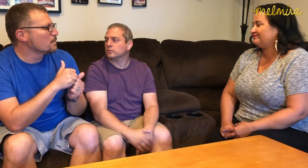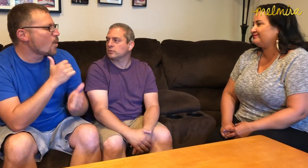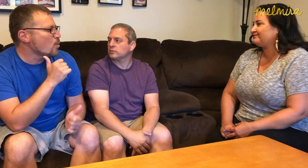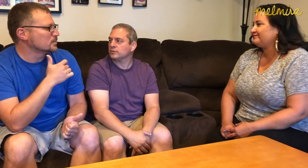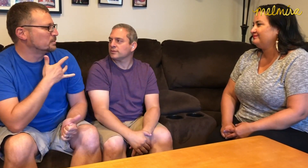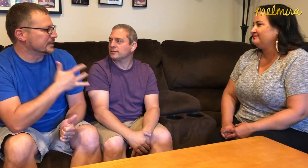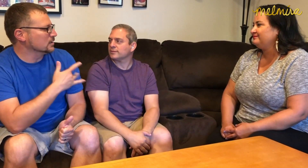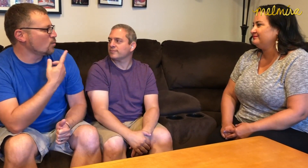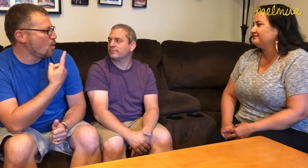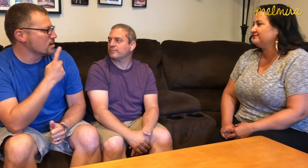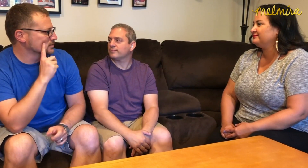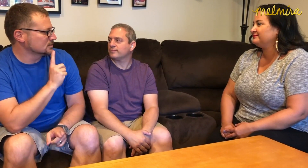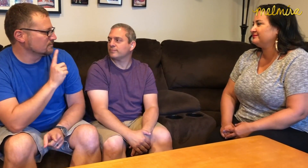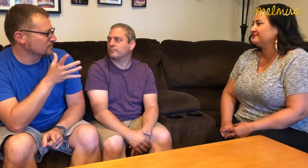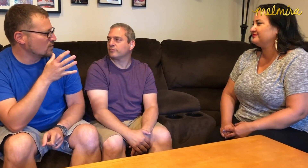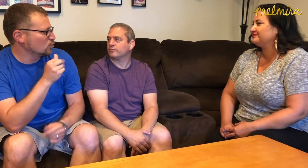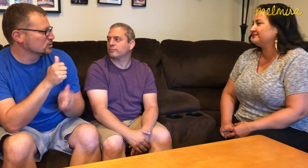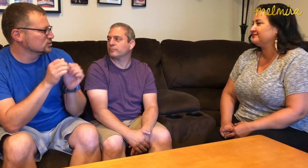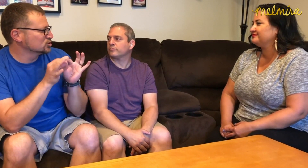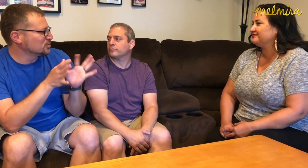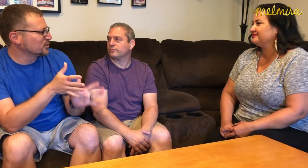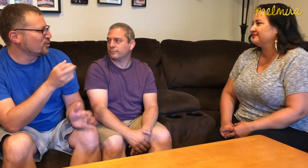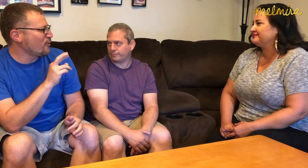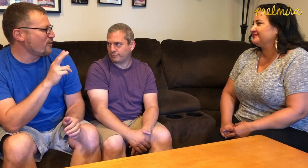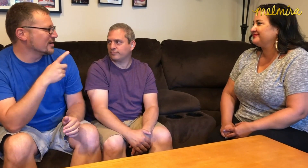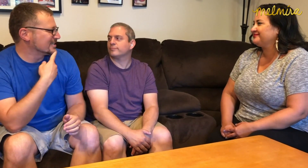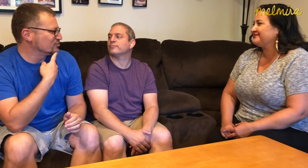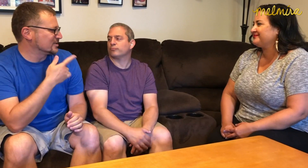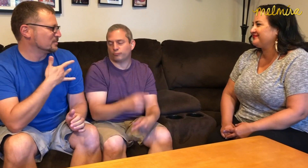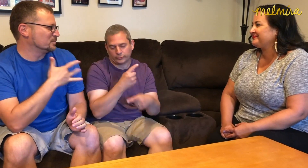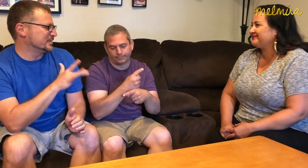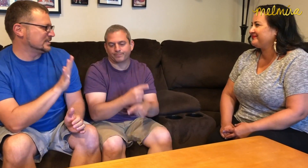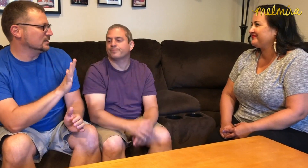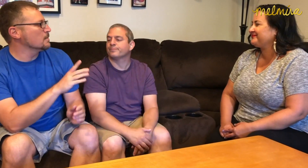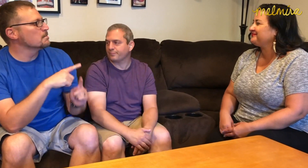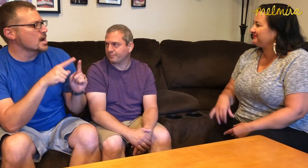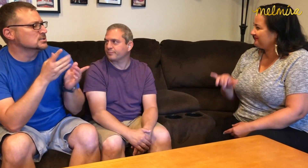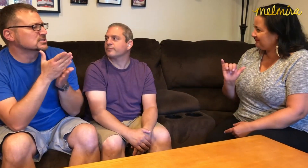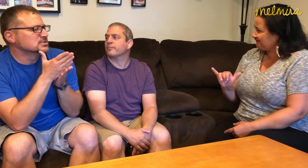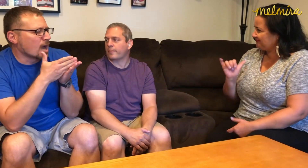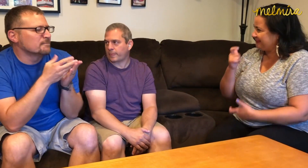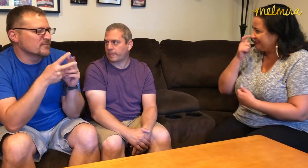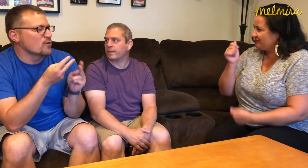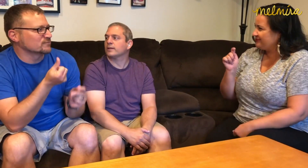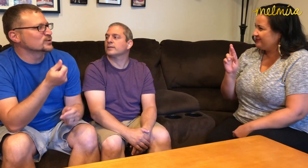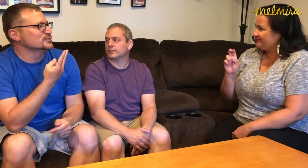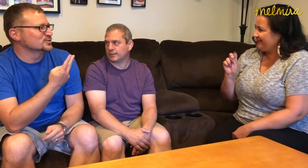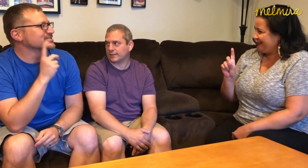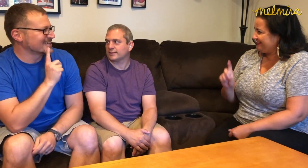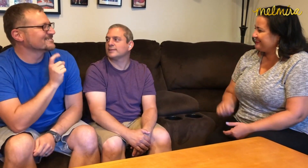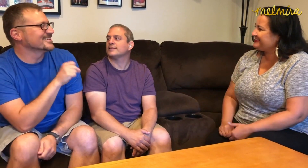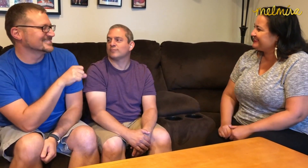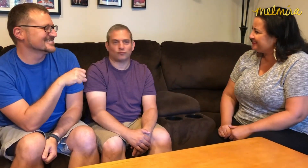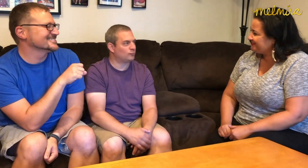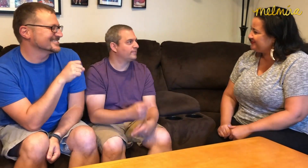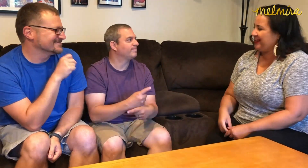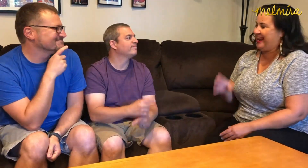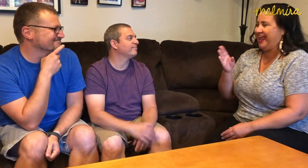Most couples tend to be one deaf mother with an interpreter or hearing woman. Right. But there're some who are both deaf. Interesting trend. Yes. Right.